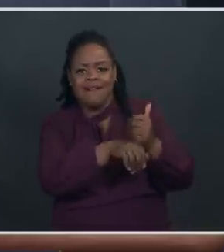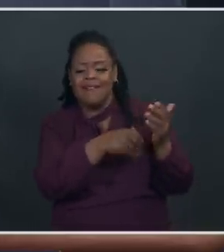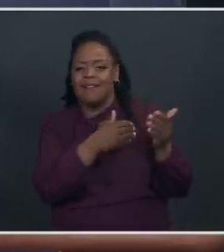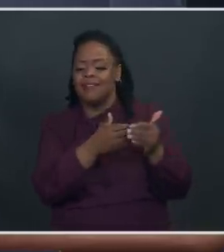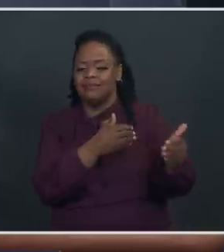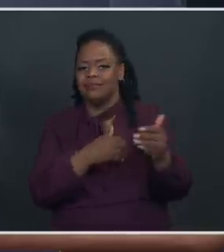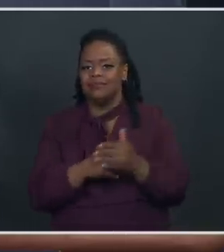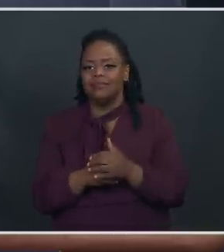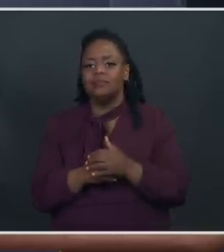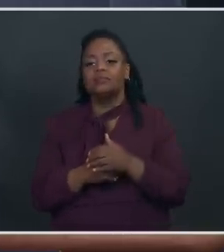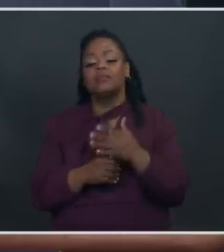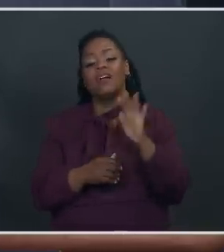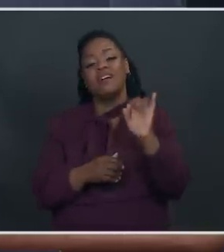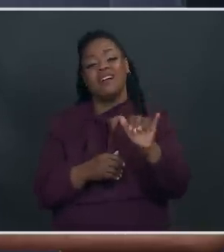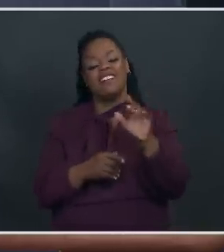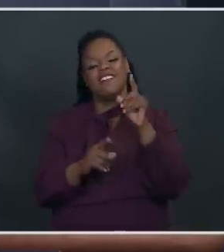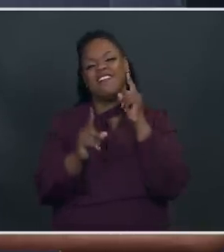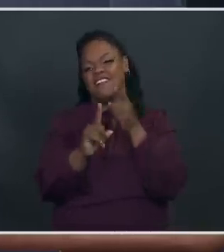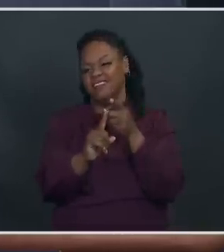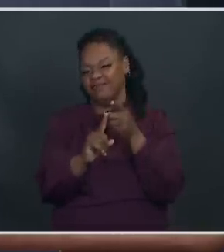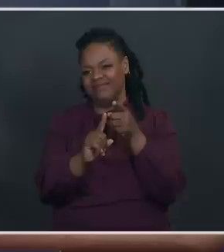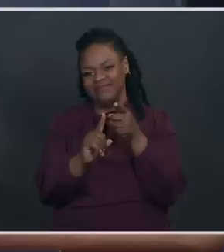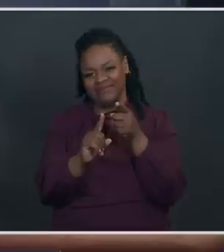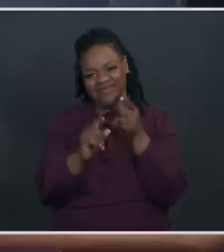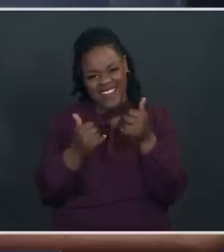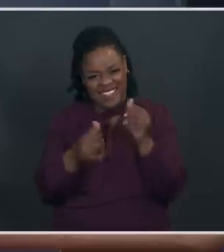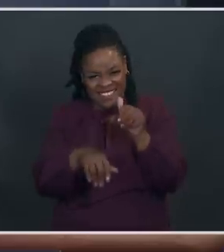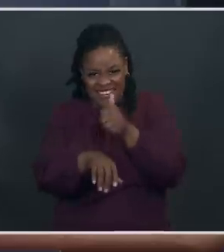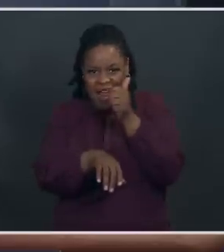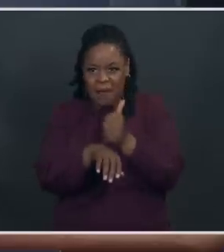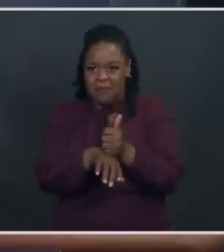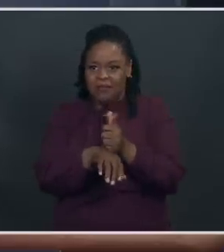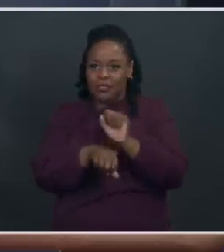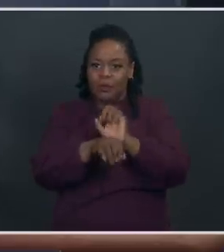on Coal and Power Plant Communities because we have to make sure that,